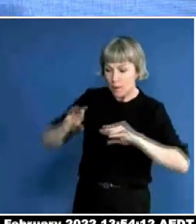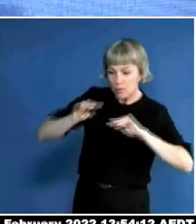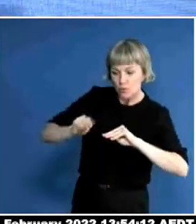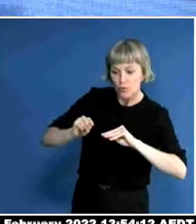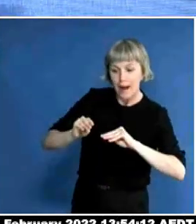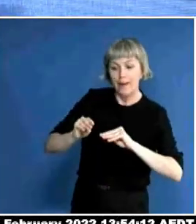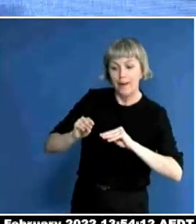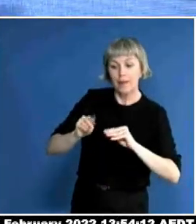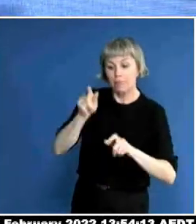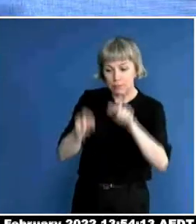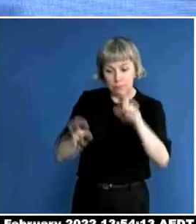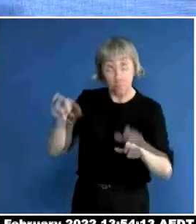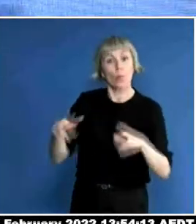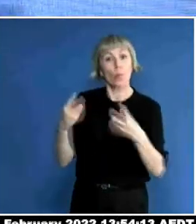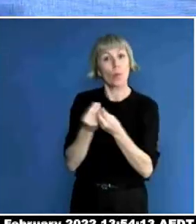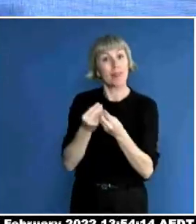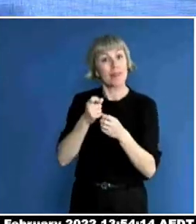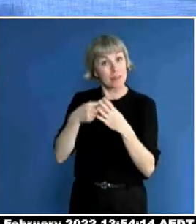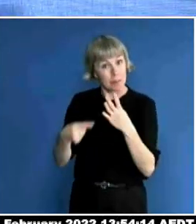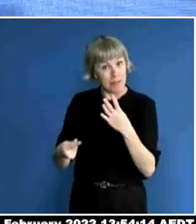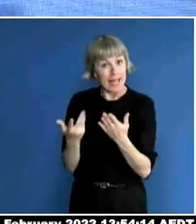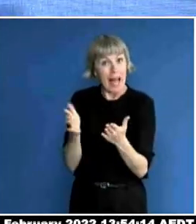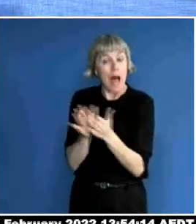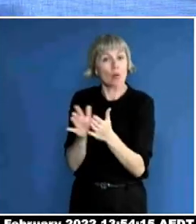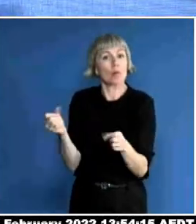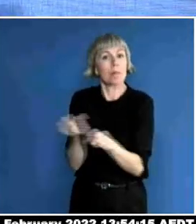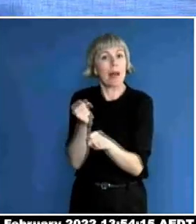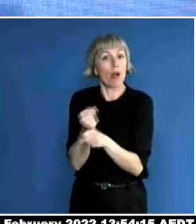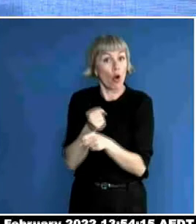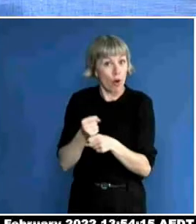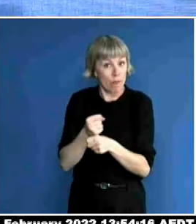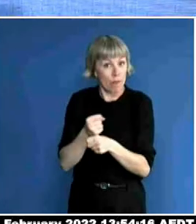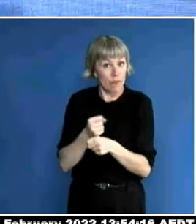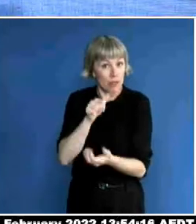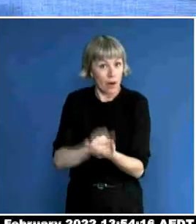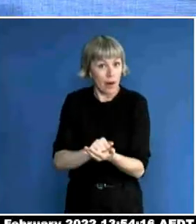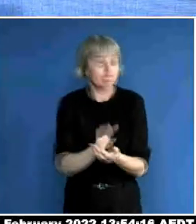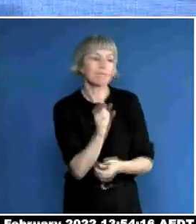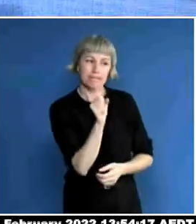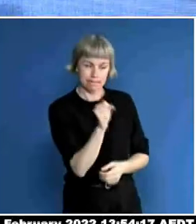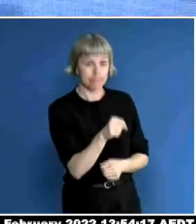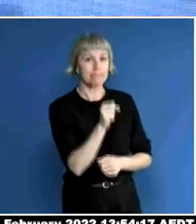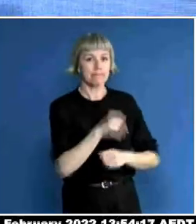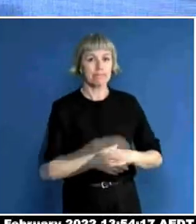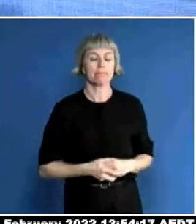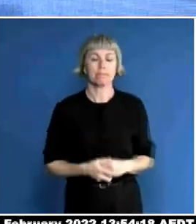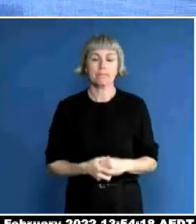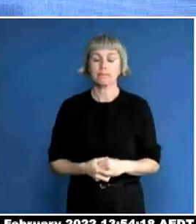Yes. MS EASTMAN: And you told Mr Ting that you were interested in the job, and